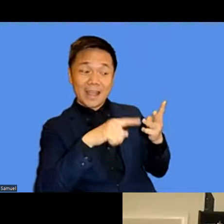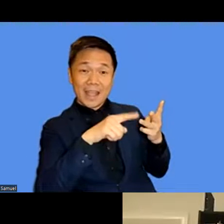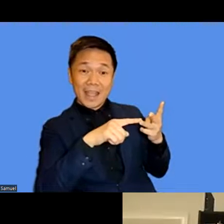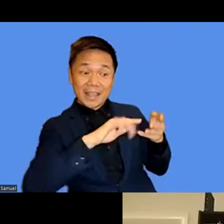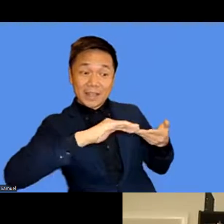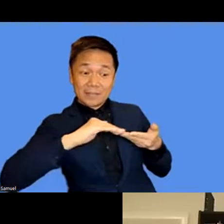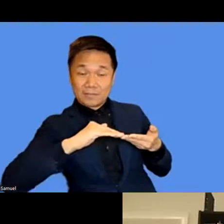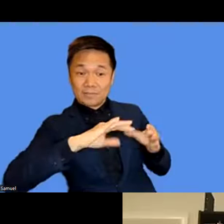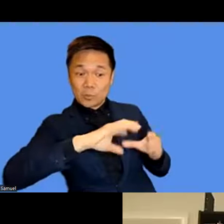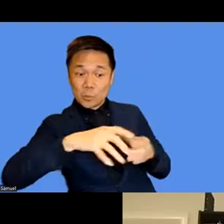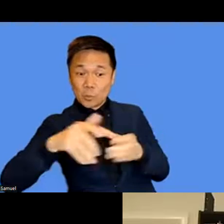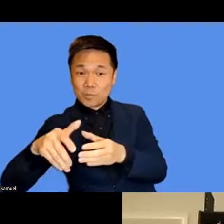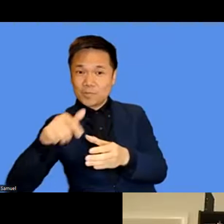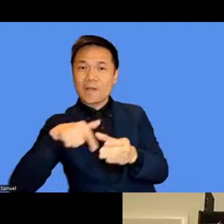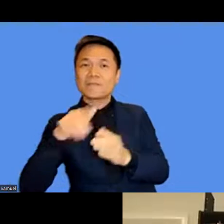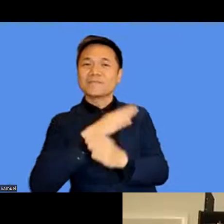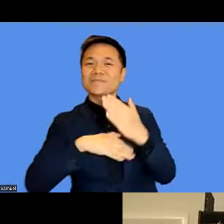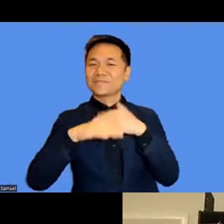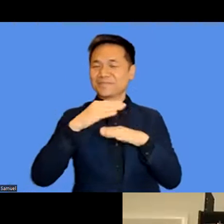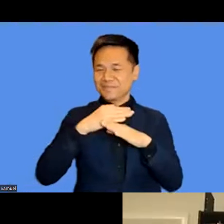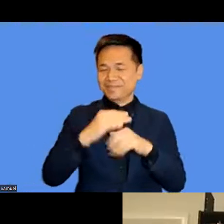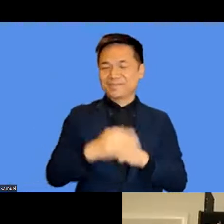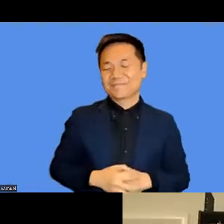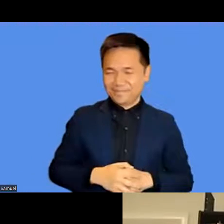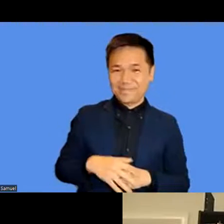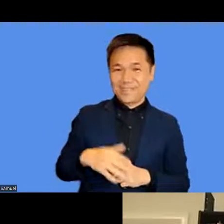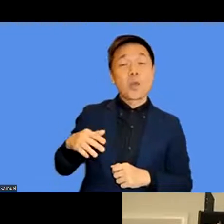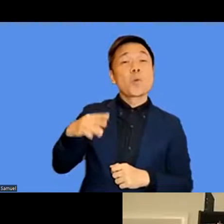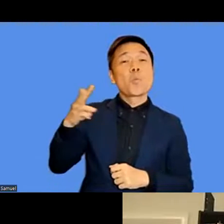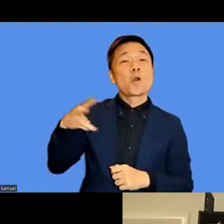And the Washington Group would like to thank all of our sponsors for their support.